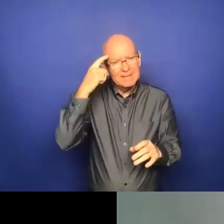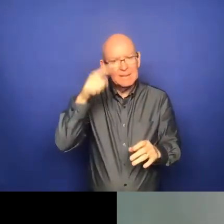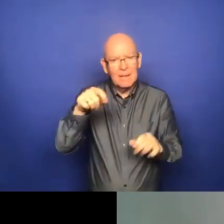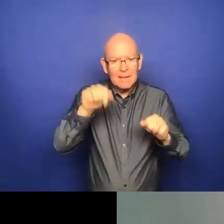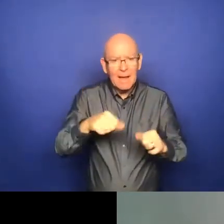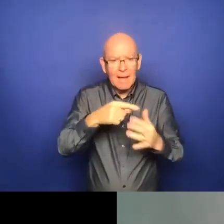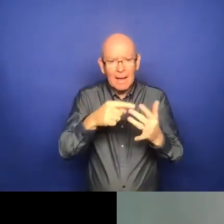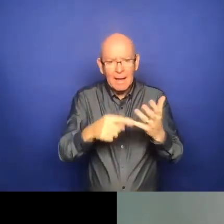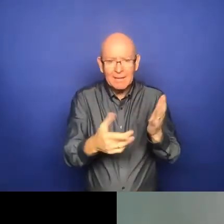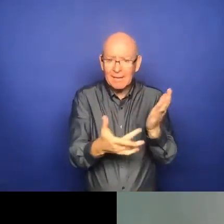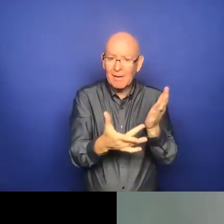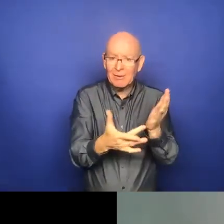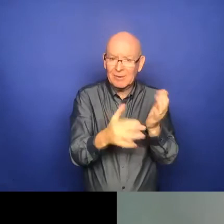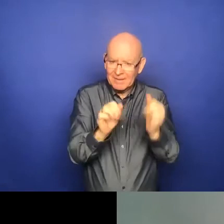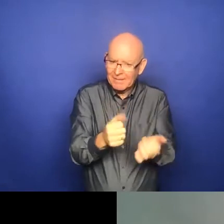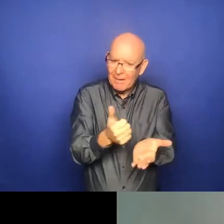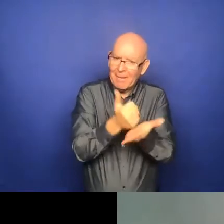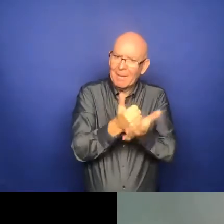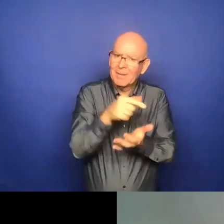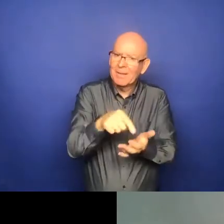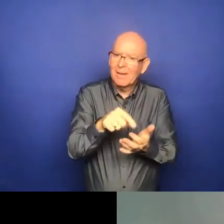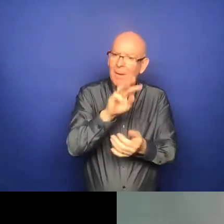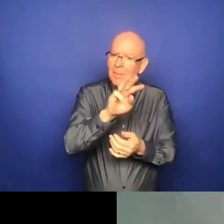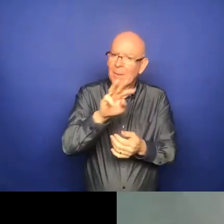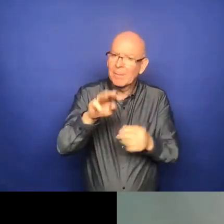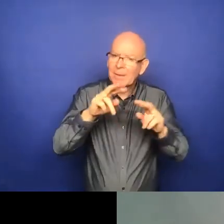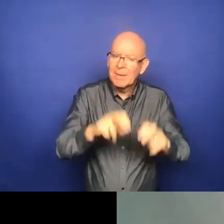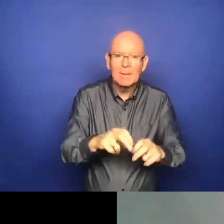part of the planning process. And finally, I just want to say something